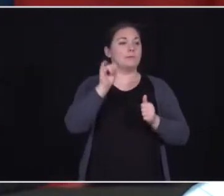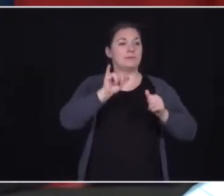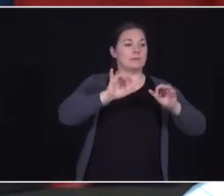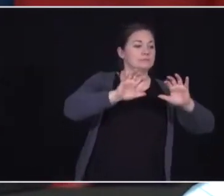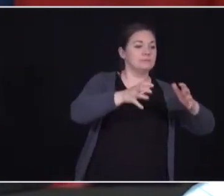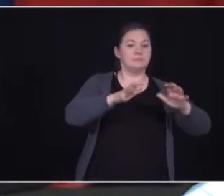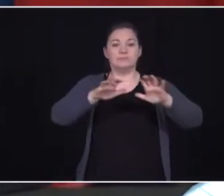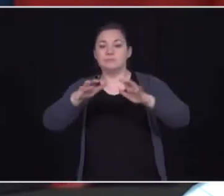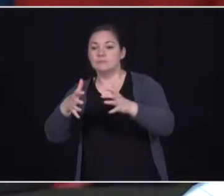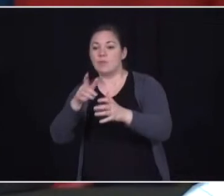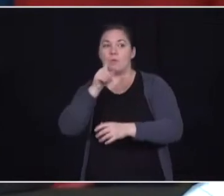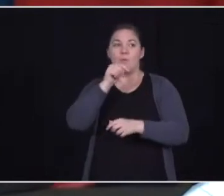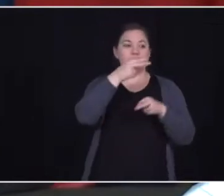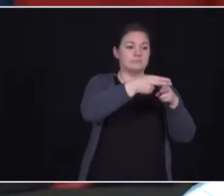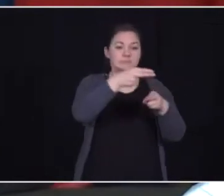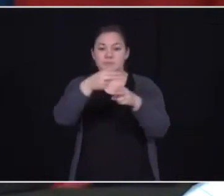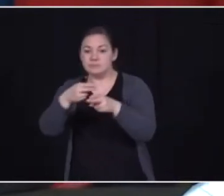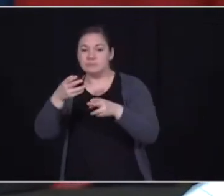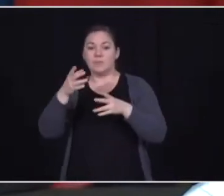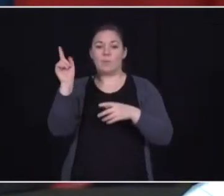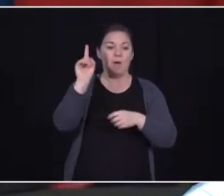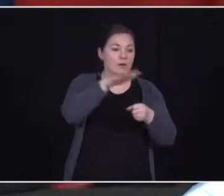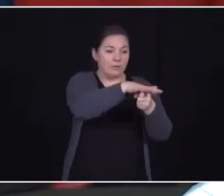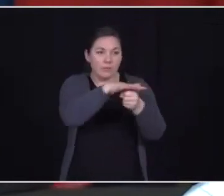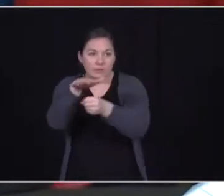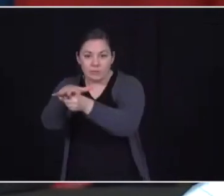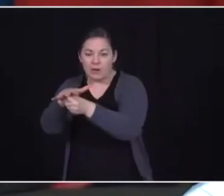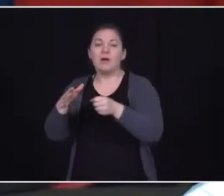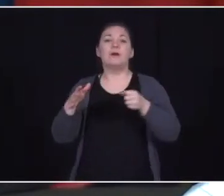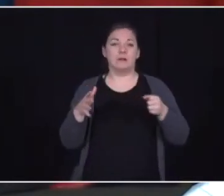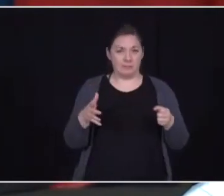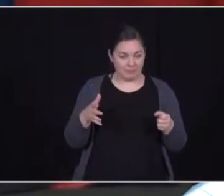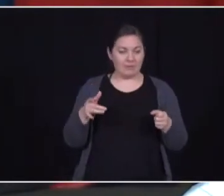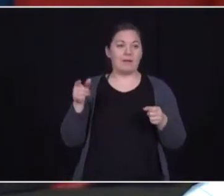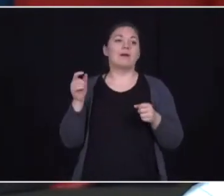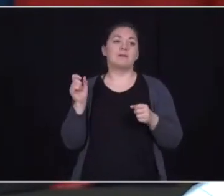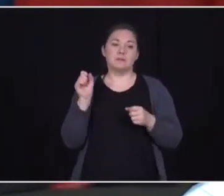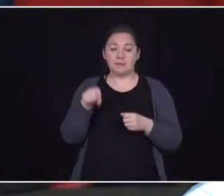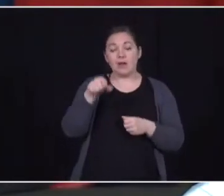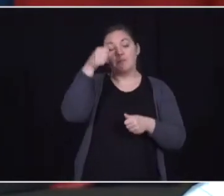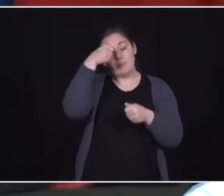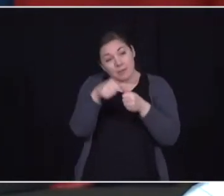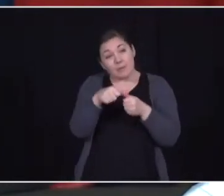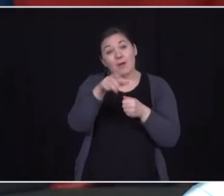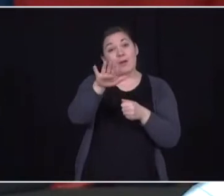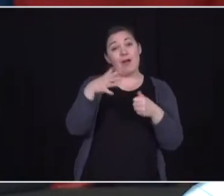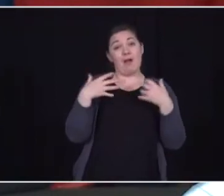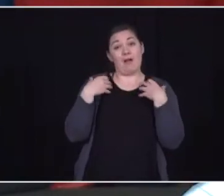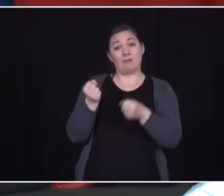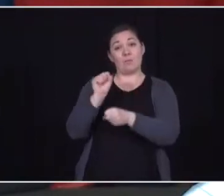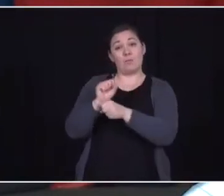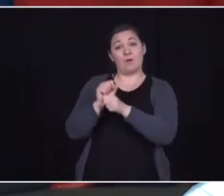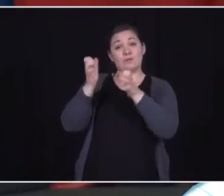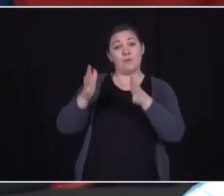publicly released is the understanding that I think we are working towards some people do have this understanding where they will be and